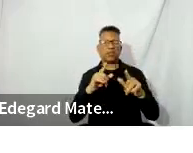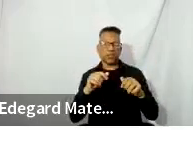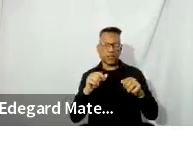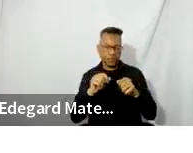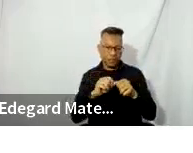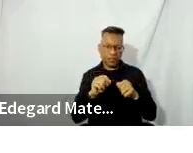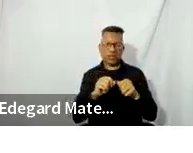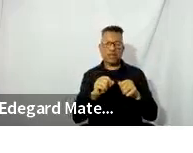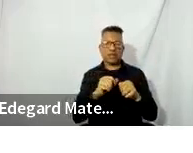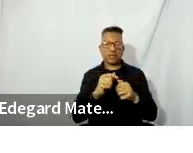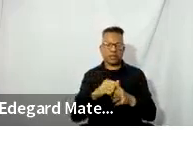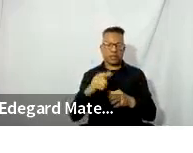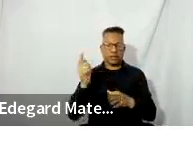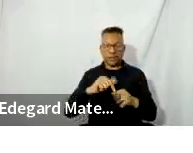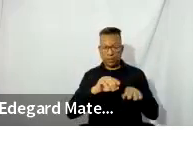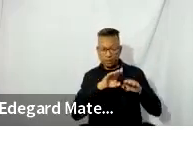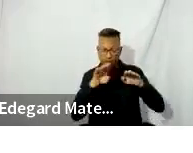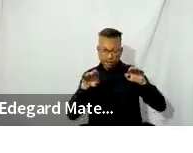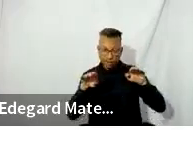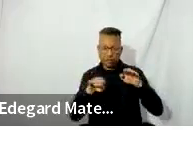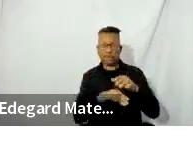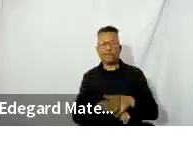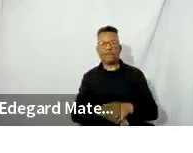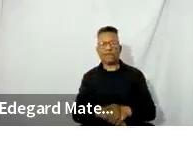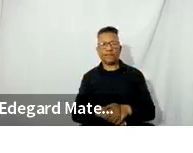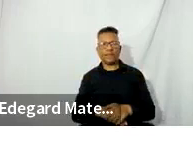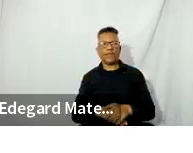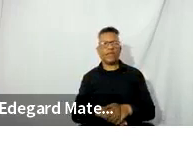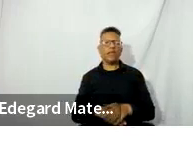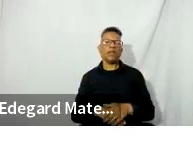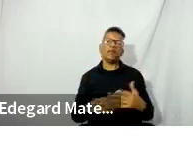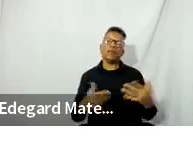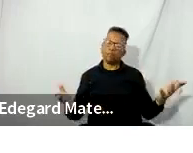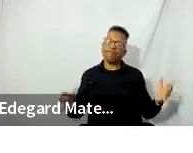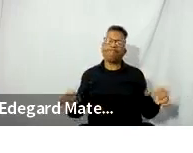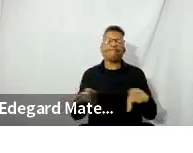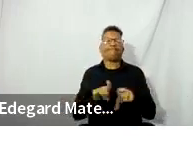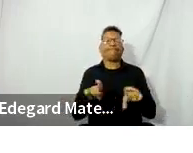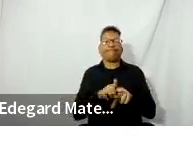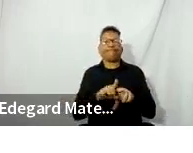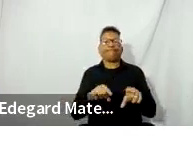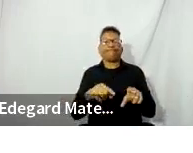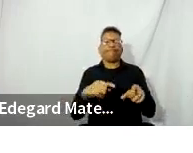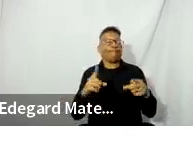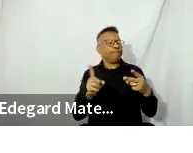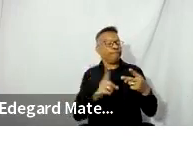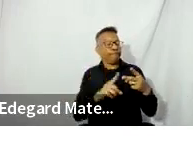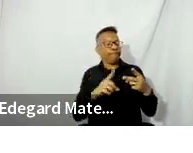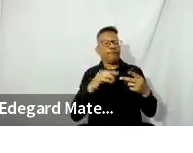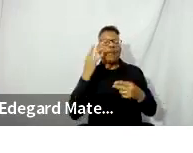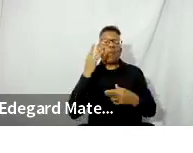and subordination ation. and secondly, and secondly, I think the the the the commitment to